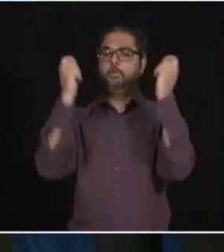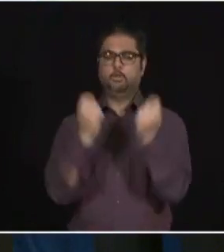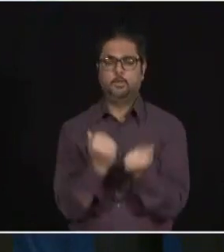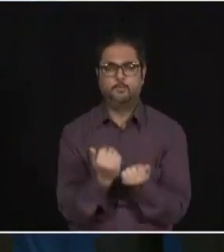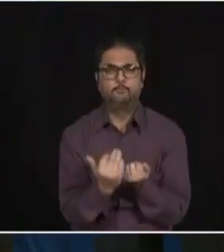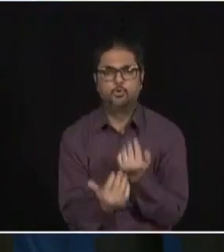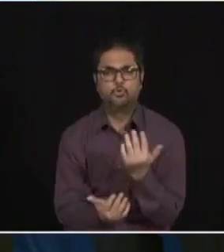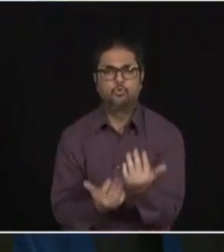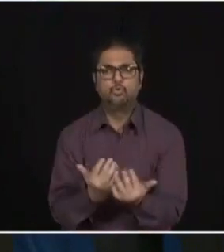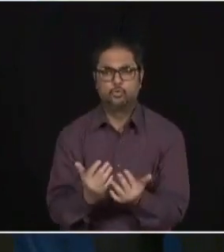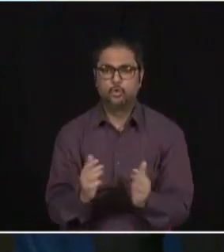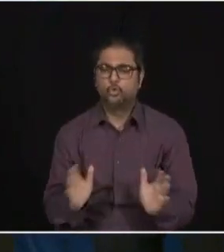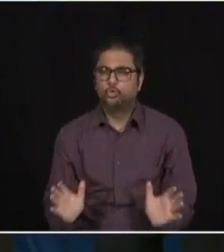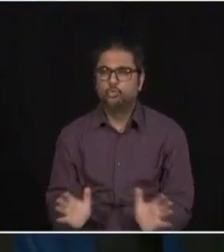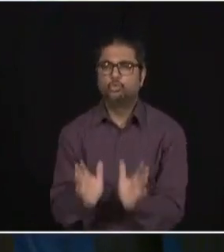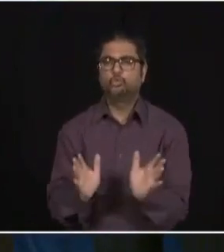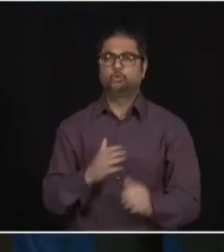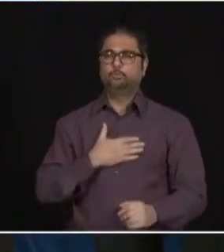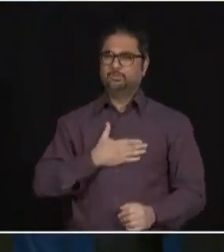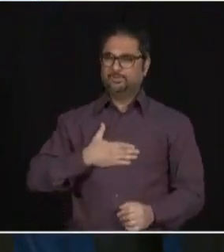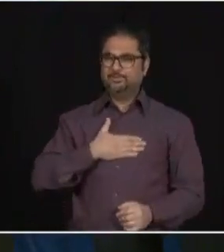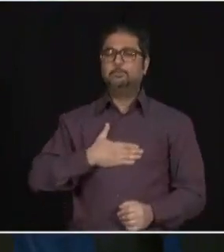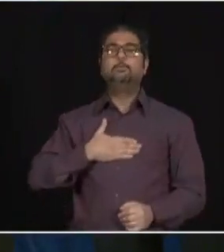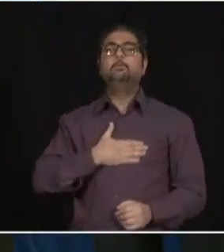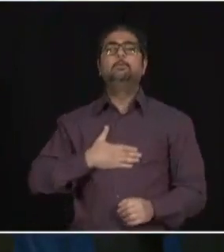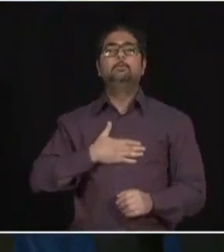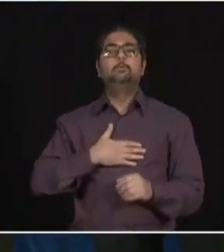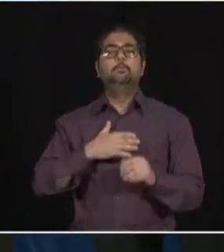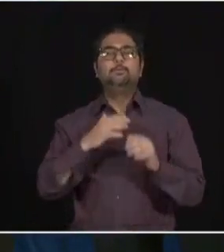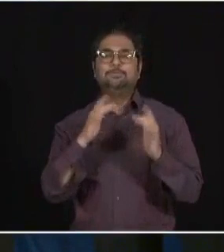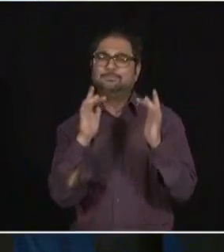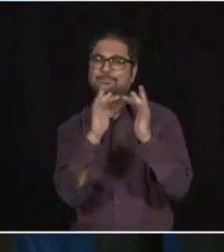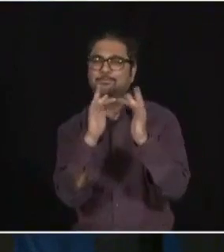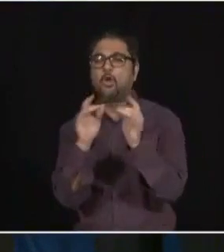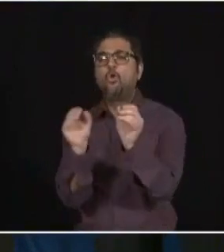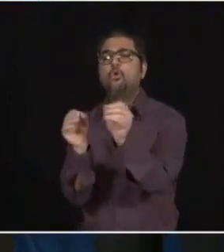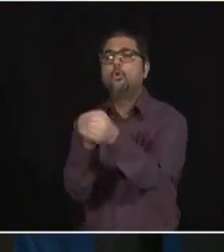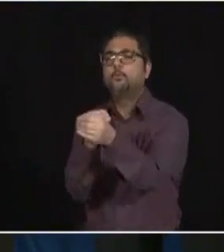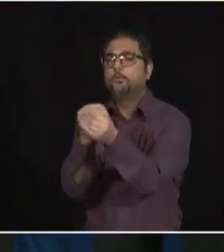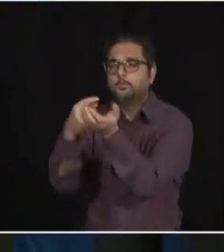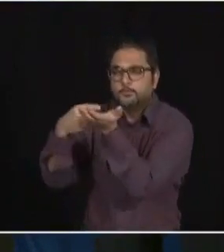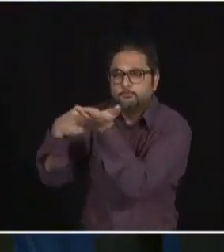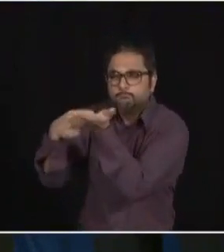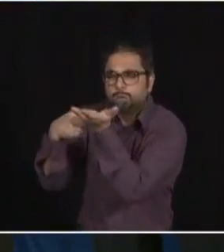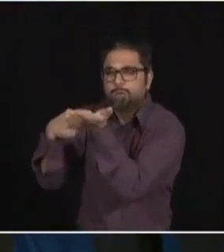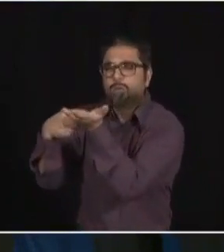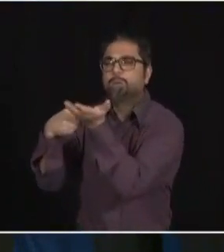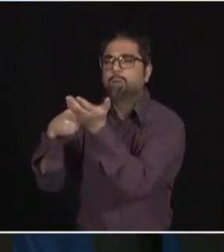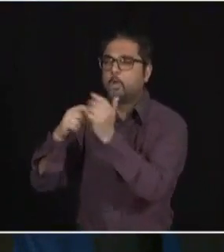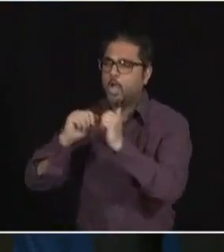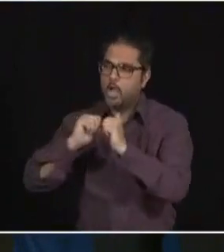to their district offices and they can work with them to give them a permit for that purpose.